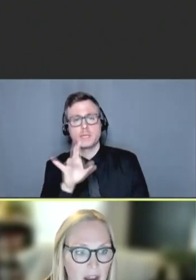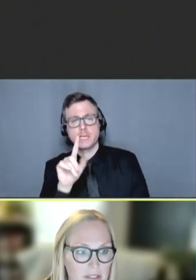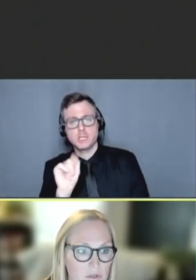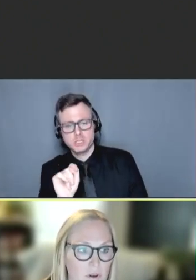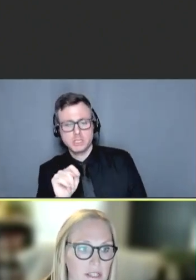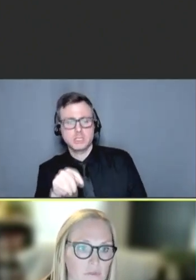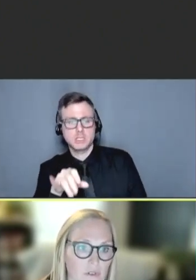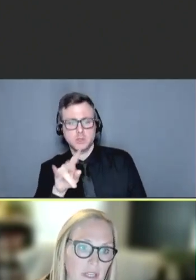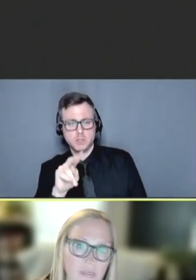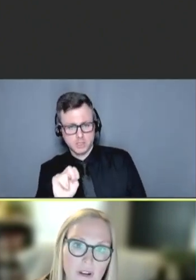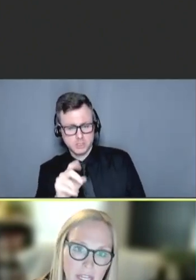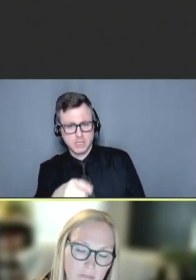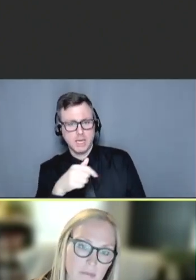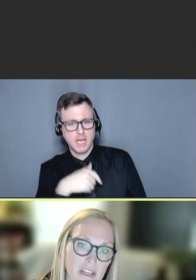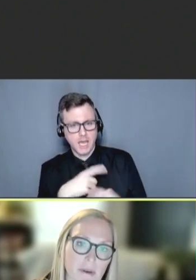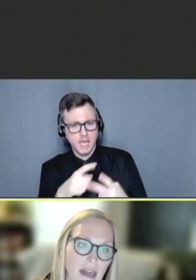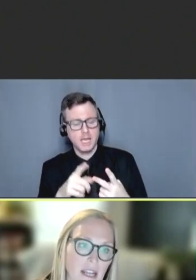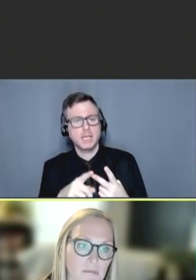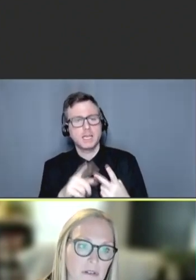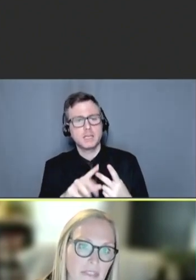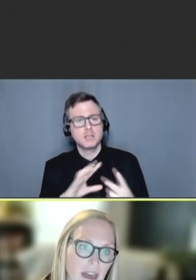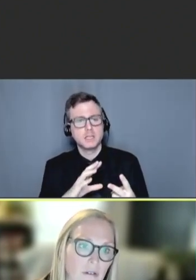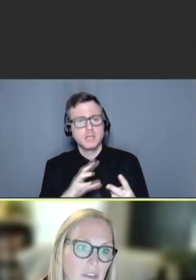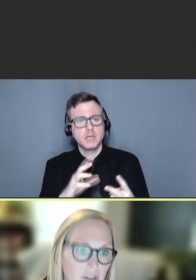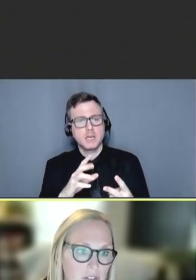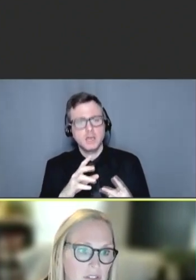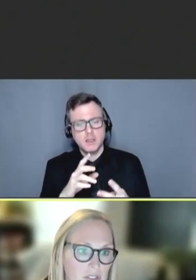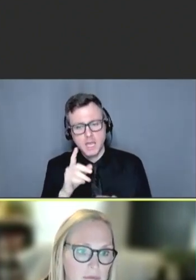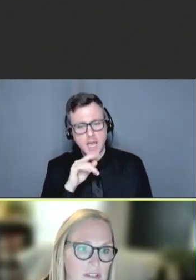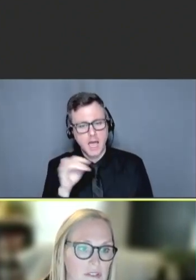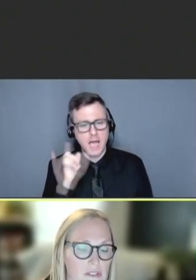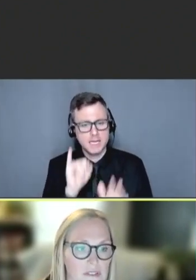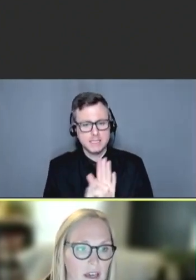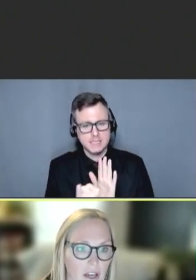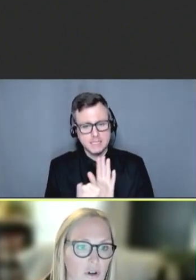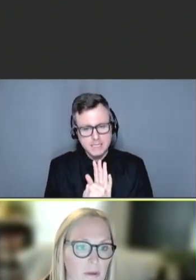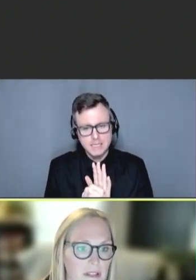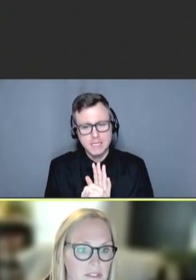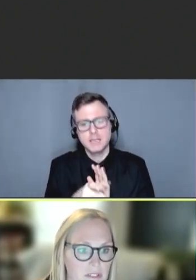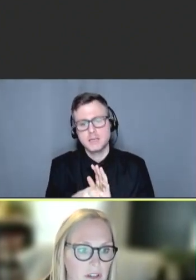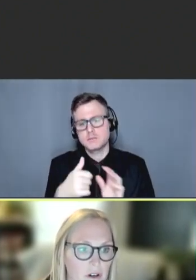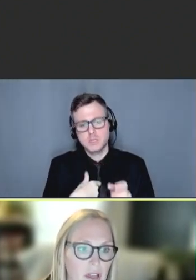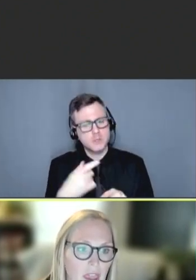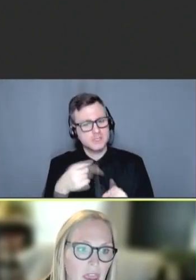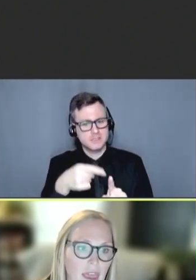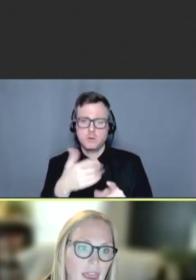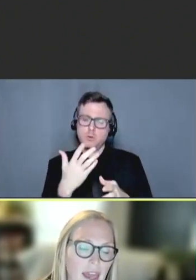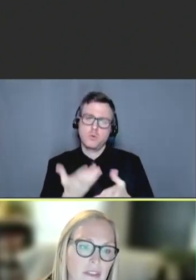So, if you're looking for any information about how to implement that within your systems, this is a great place to go.